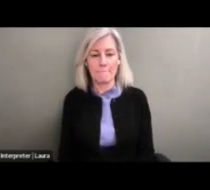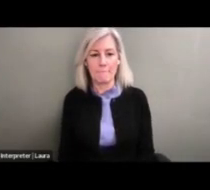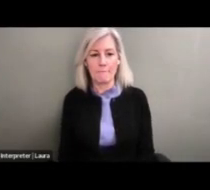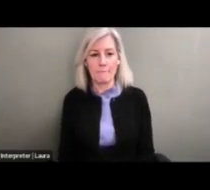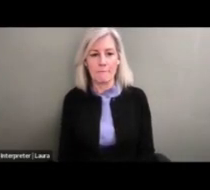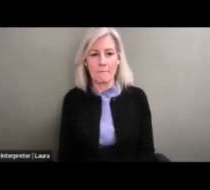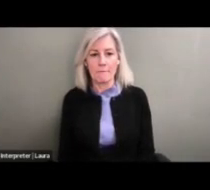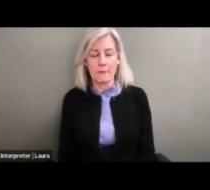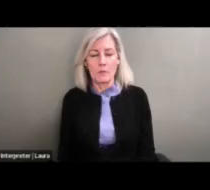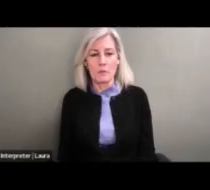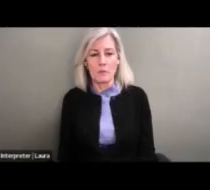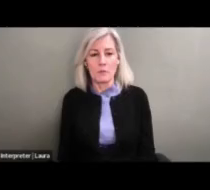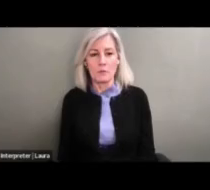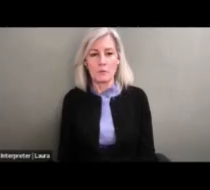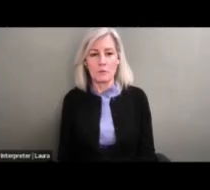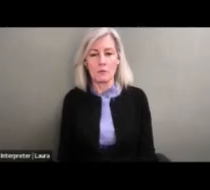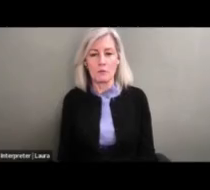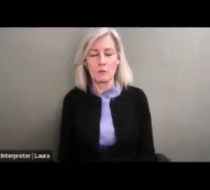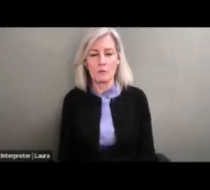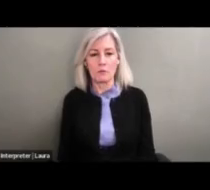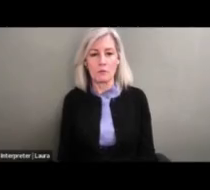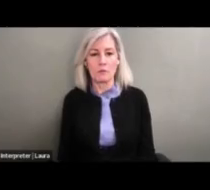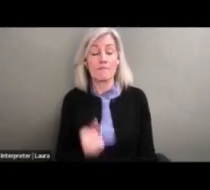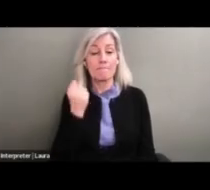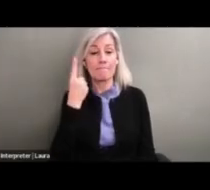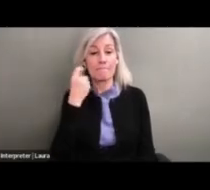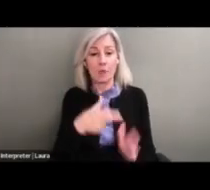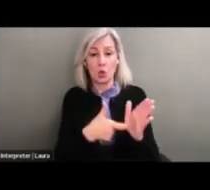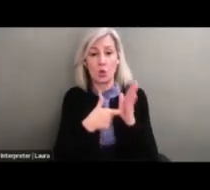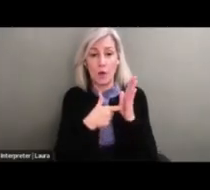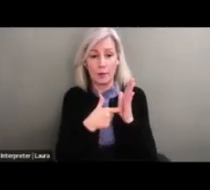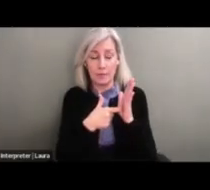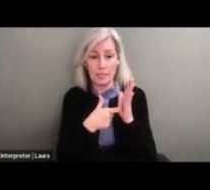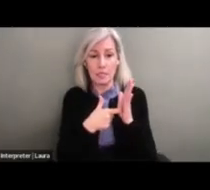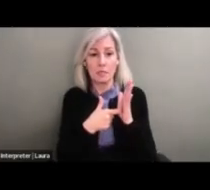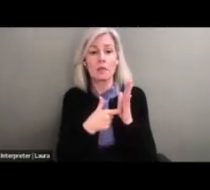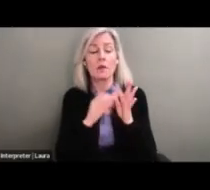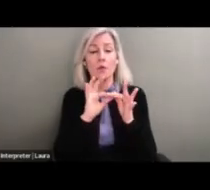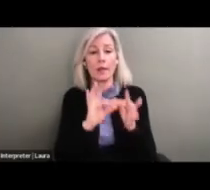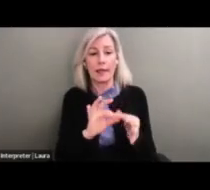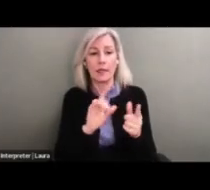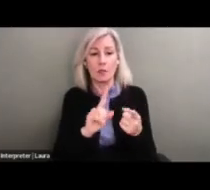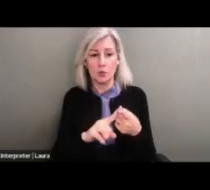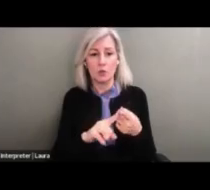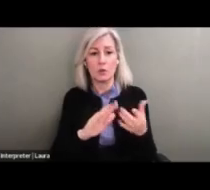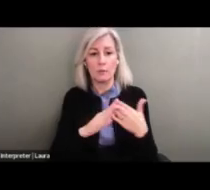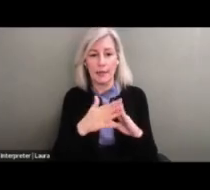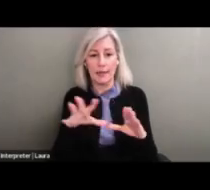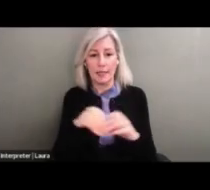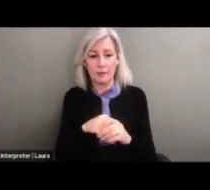expansion. Let me just explain what the requirements are